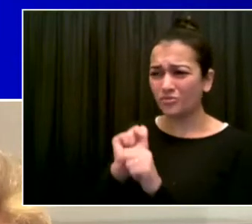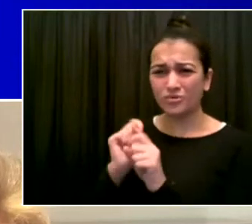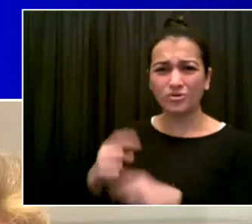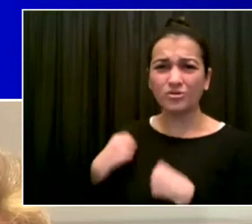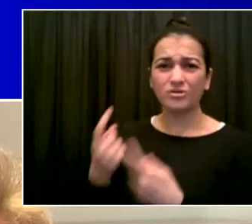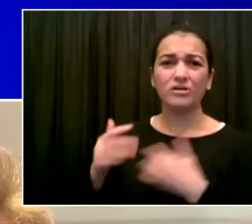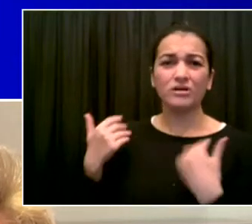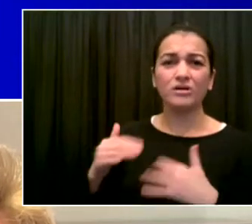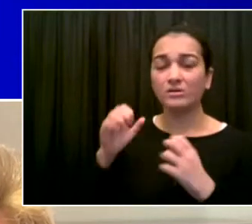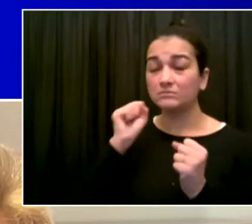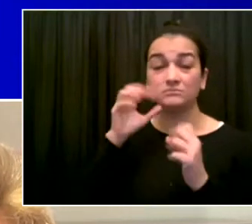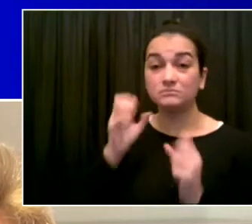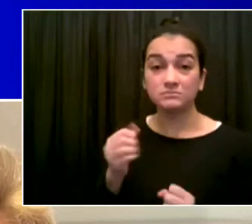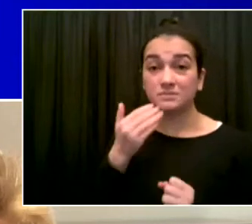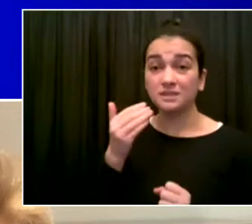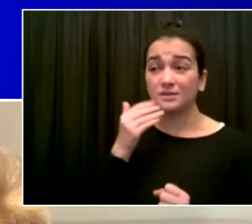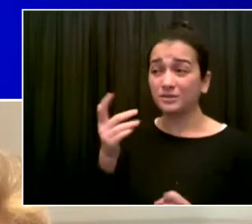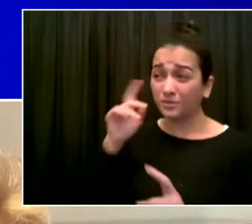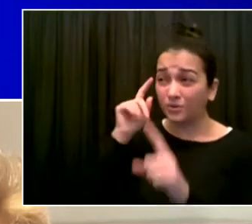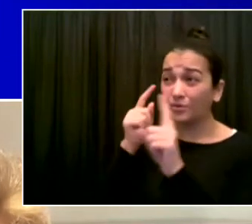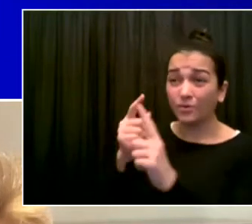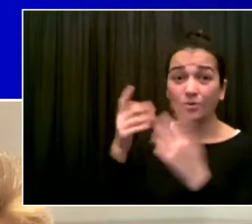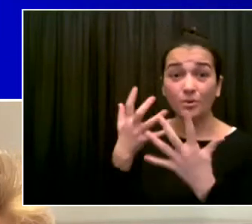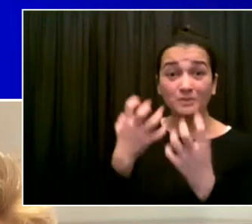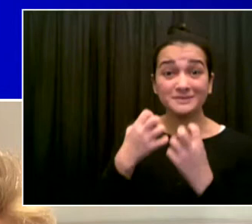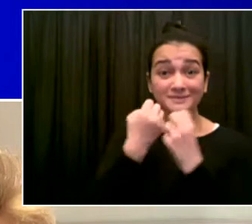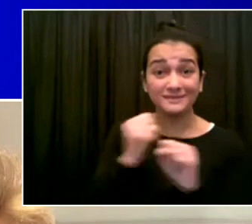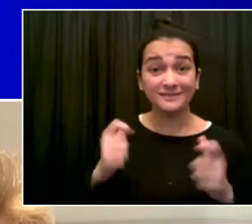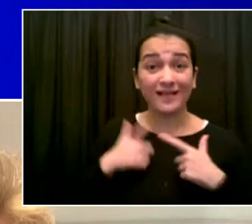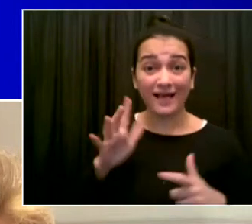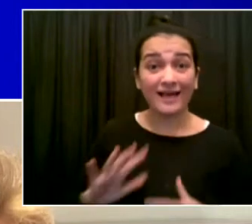THANK YOU FOR THE GREAT WORK YOU AND YOUR COLLEAGUES ARE DOING ALL OVER AMECARI. IT WILL MAKE A